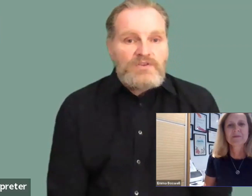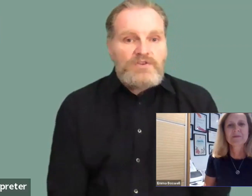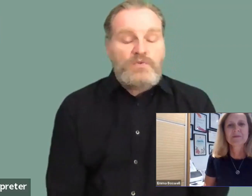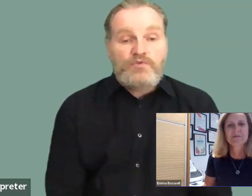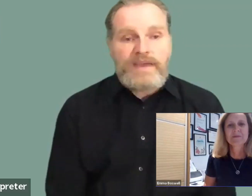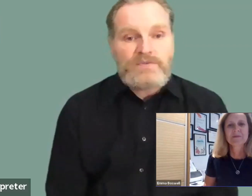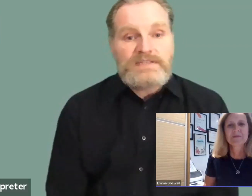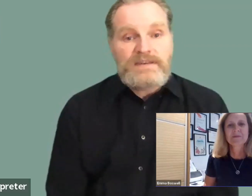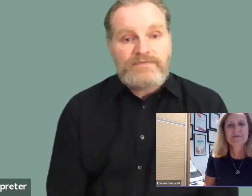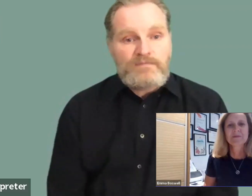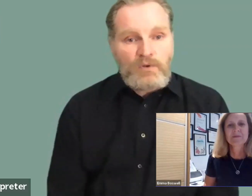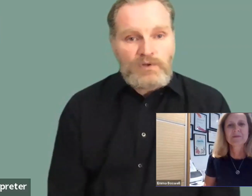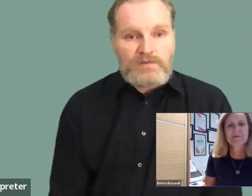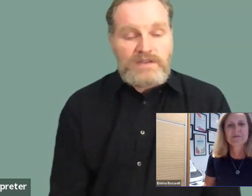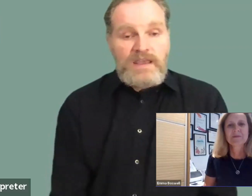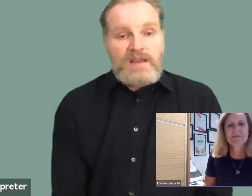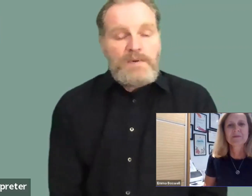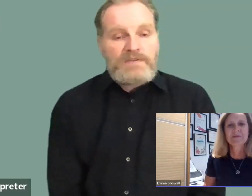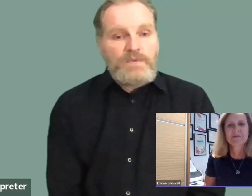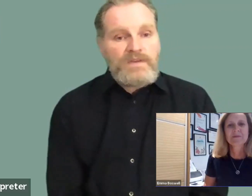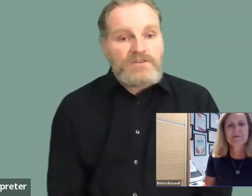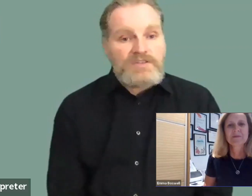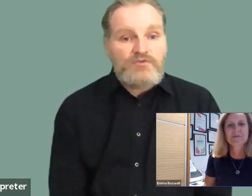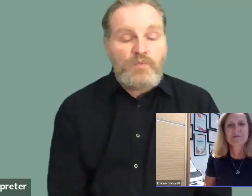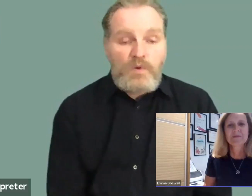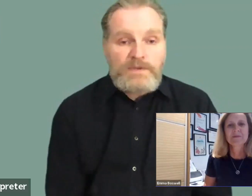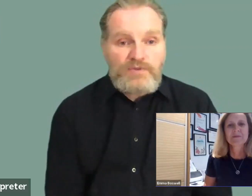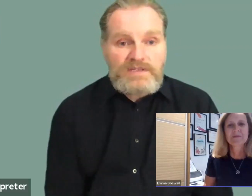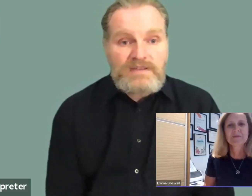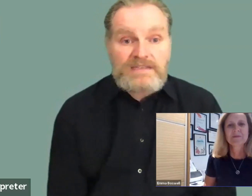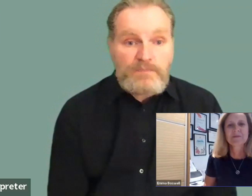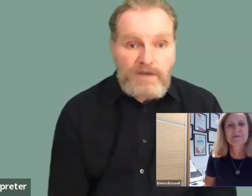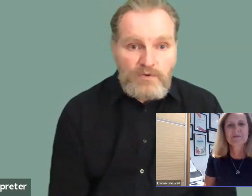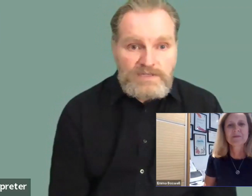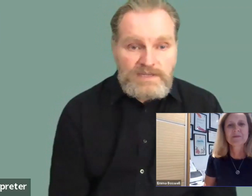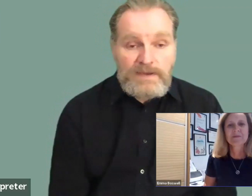you try out different models. And a person with Usher syndrome will be treated as a priority by